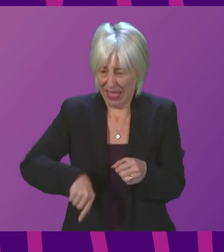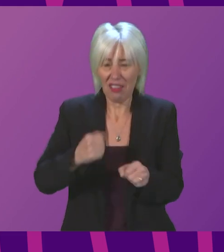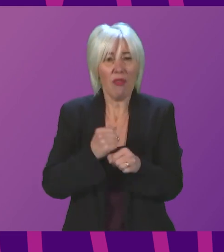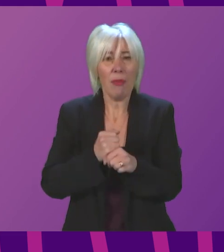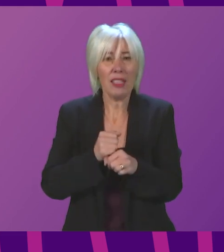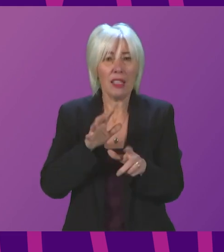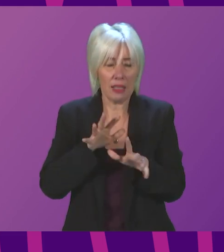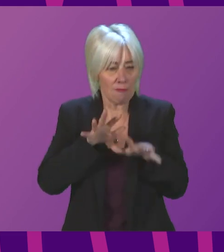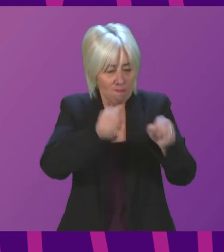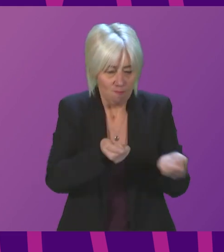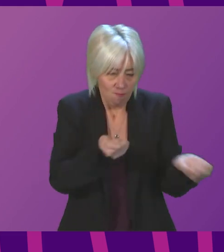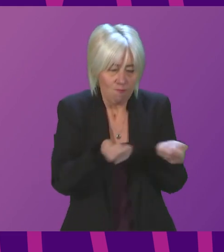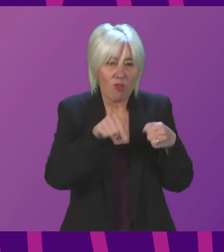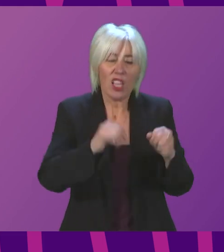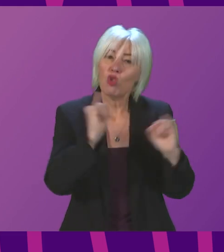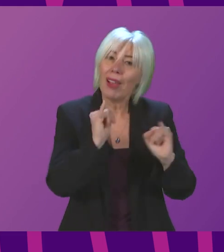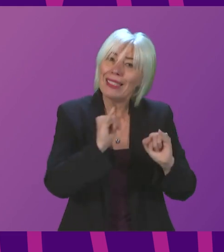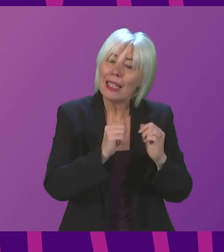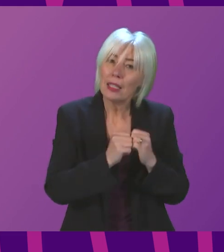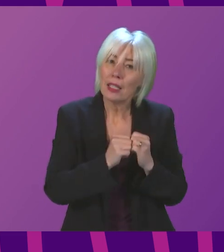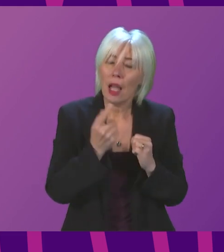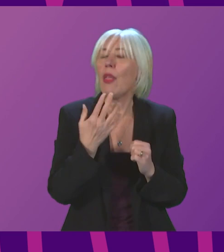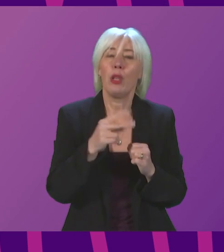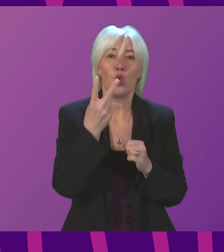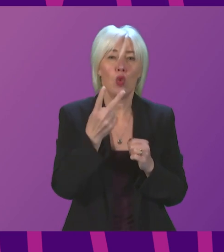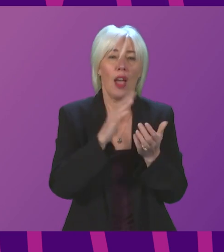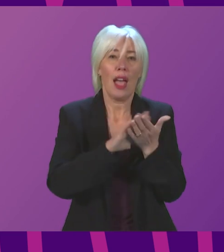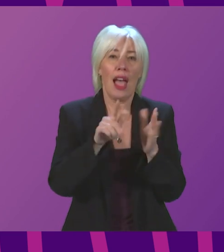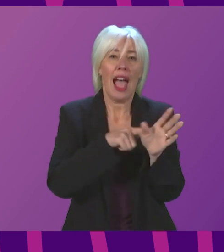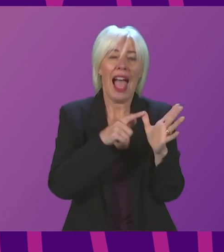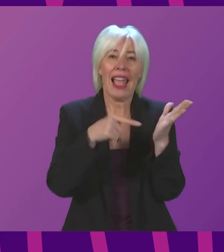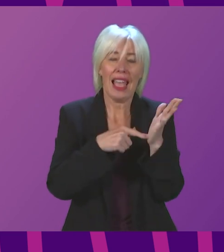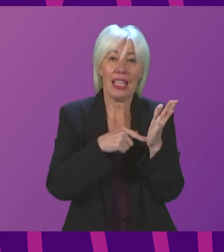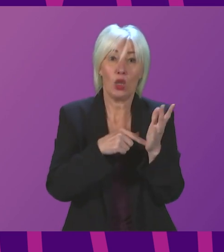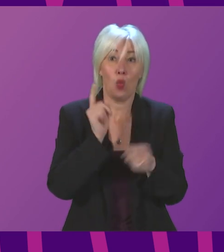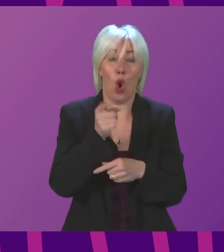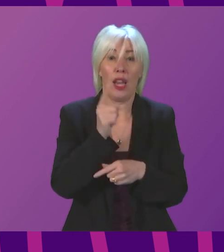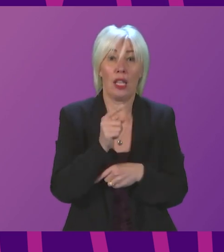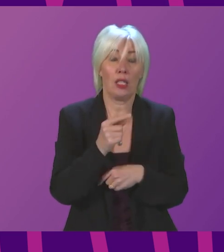Last week, the First Minister told us that there had been two healthcare infection incident assessment tool—HIIAT—red warnings and one amber warning in the past year. I learned